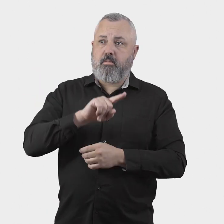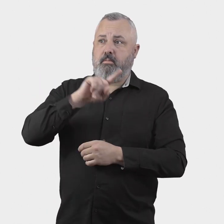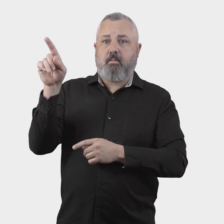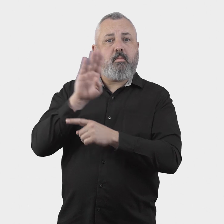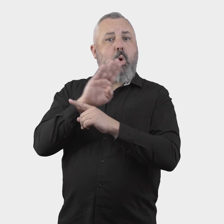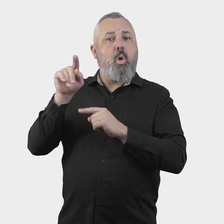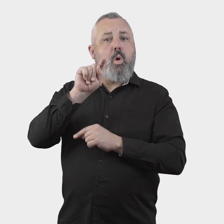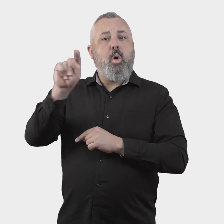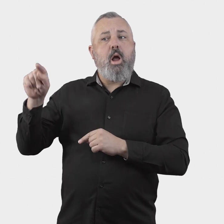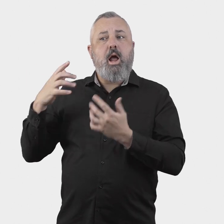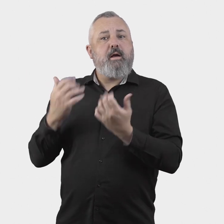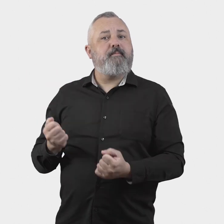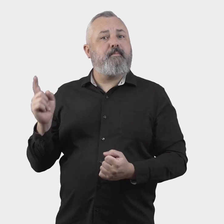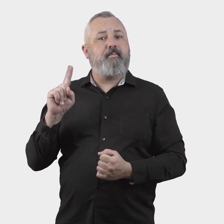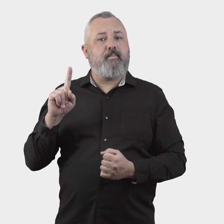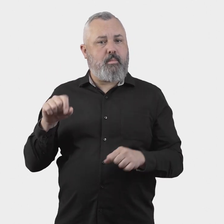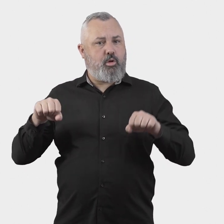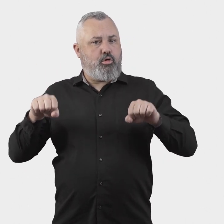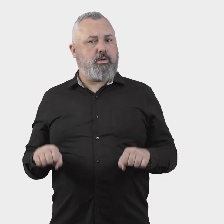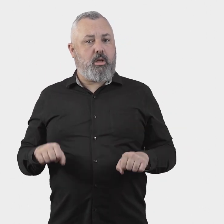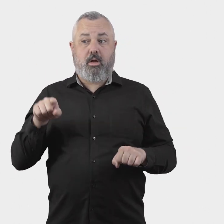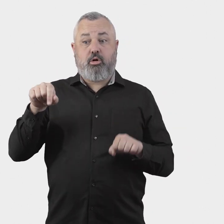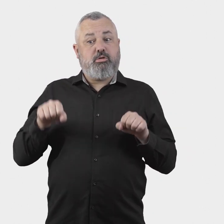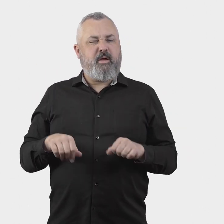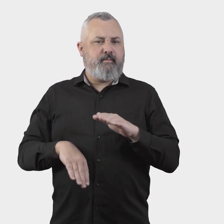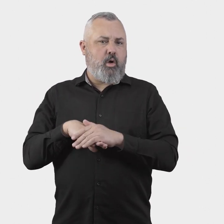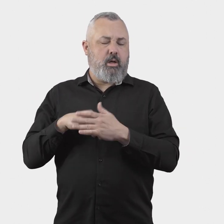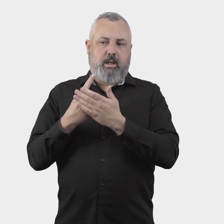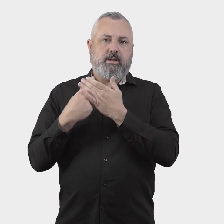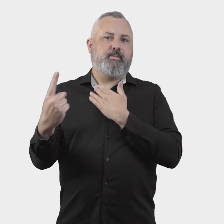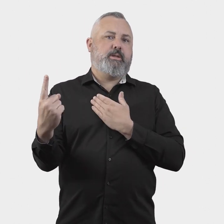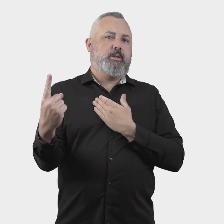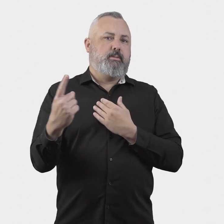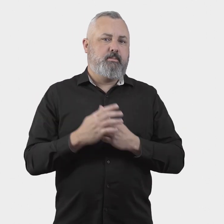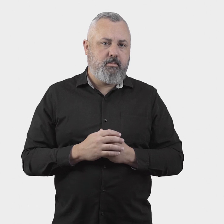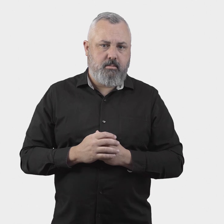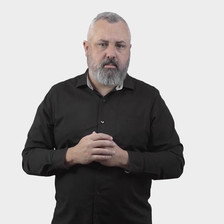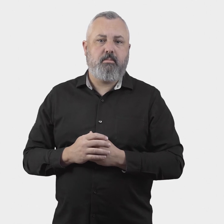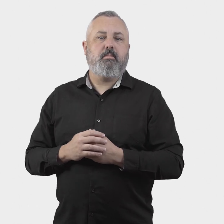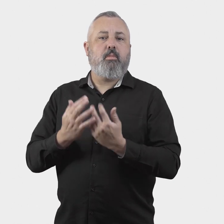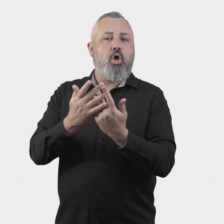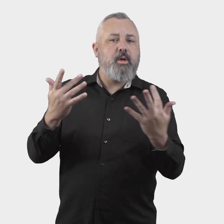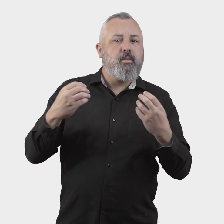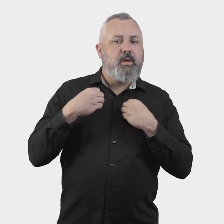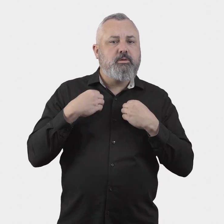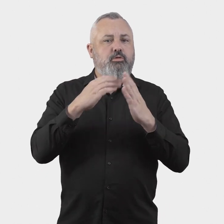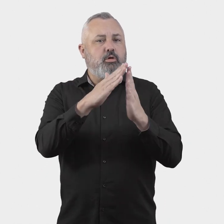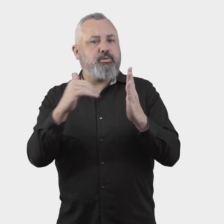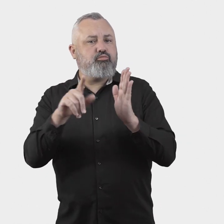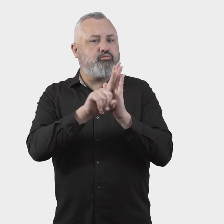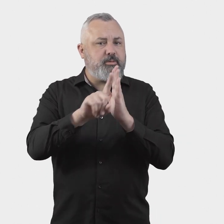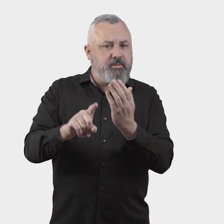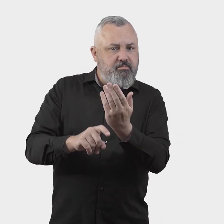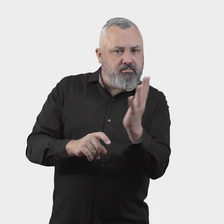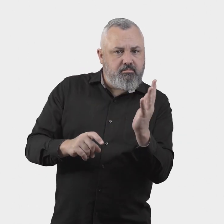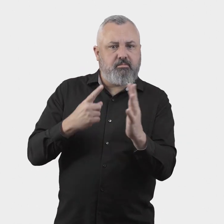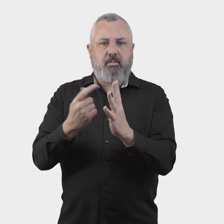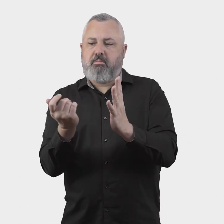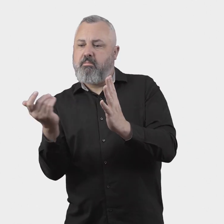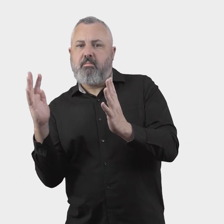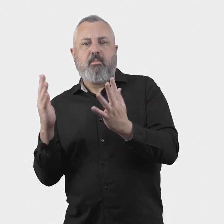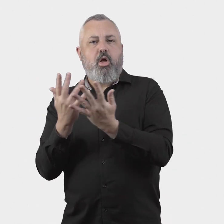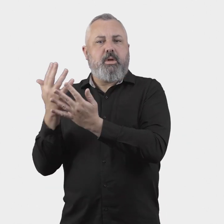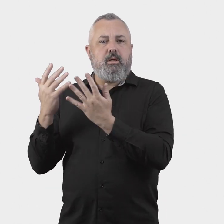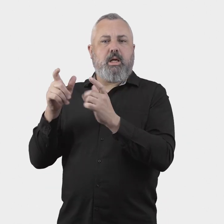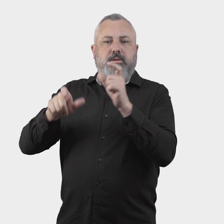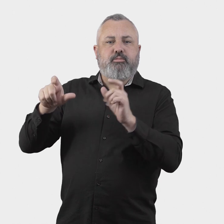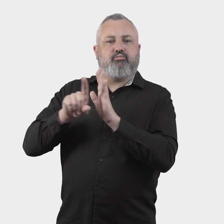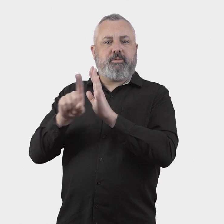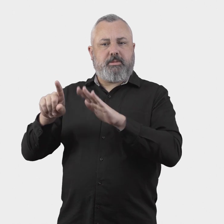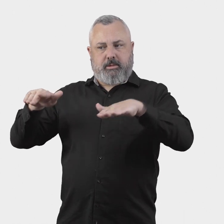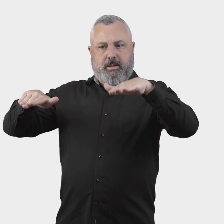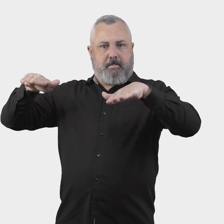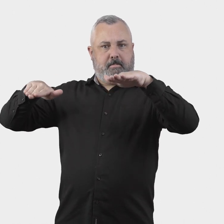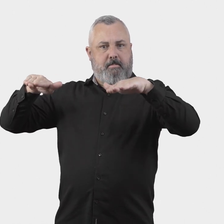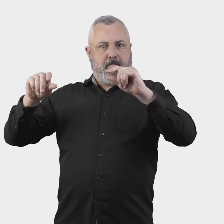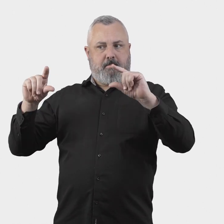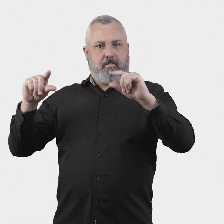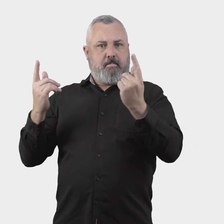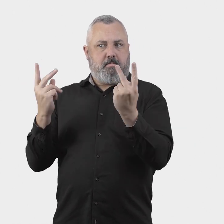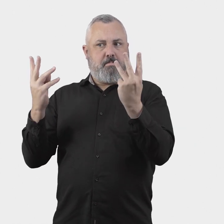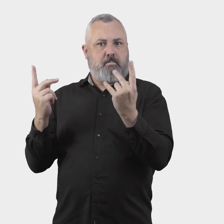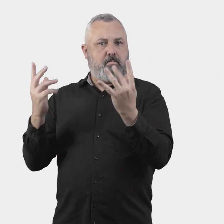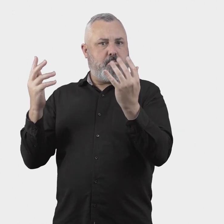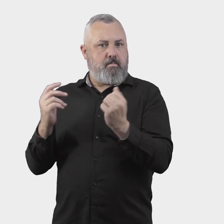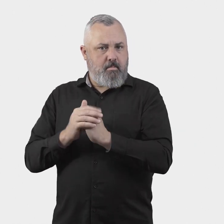All boards are composed of an independent chair and an equal number of industry and consumer representatives.